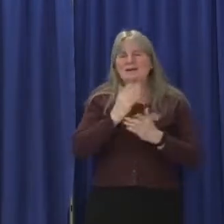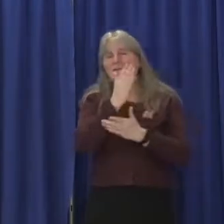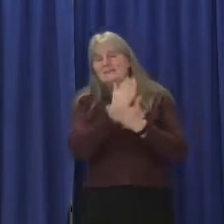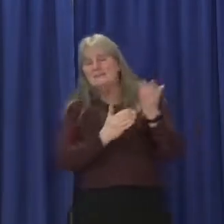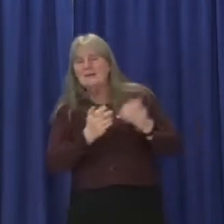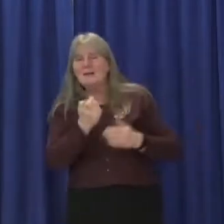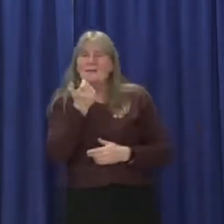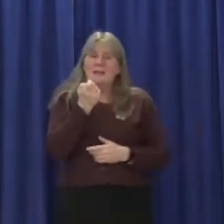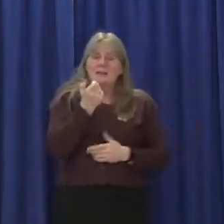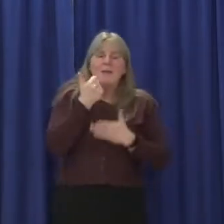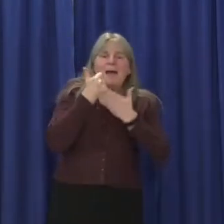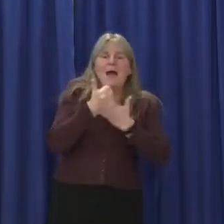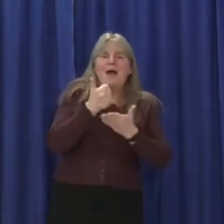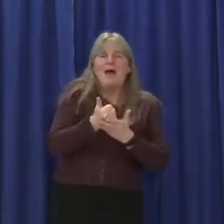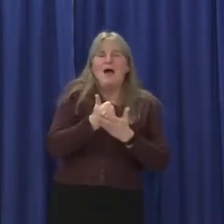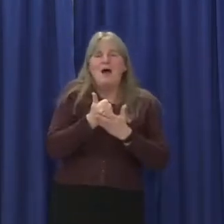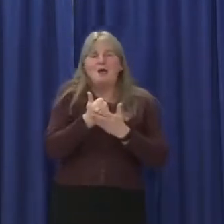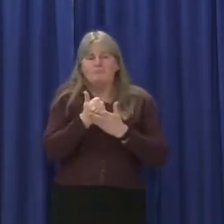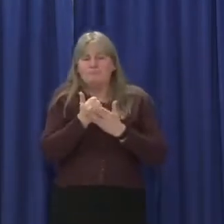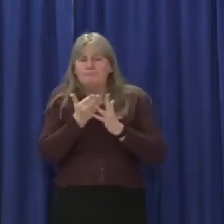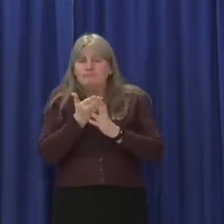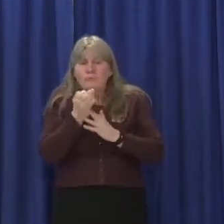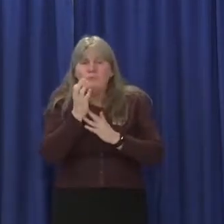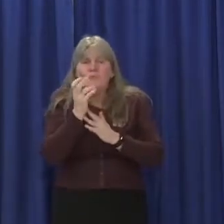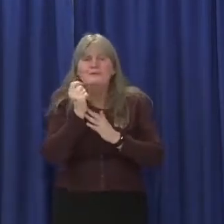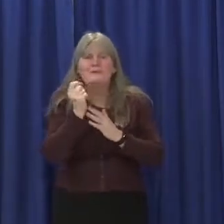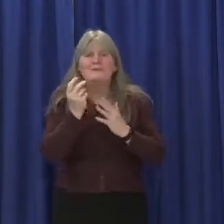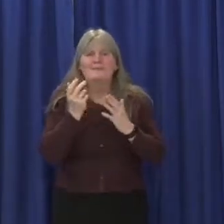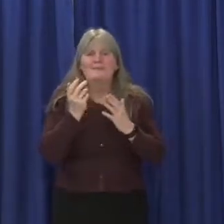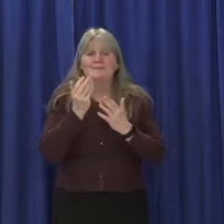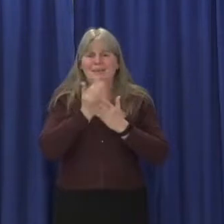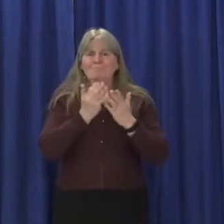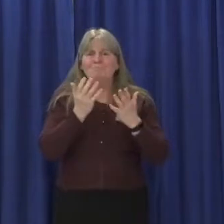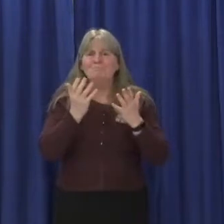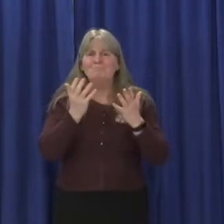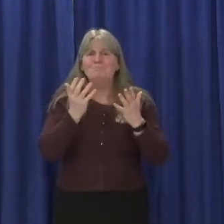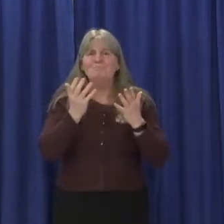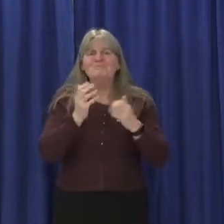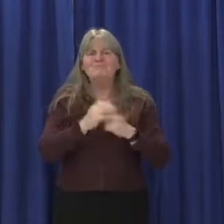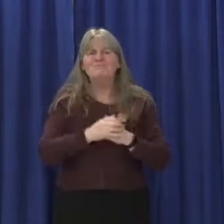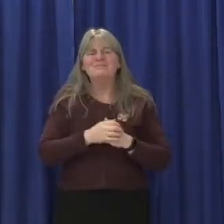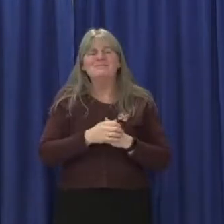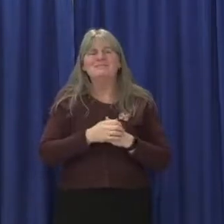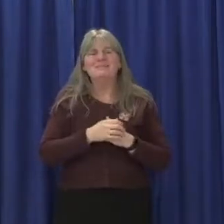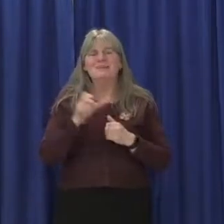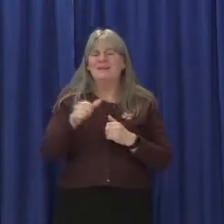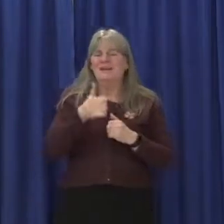people going and I'm so grateful for the amount of work and effort that's gone into those-- those pieces. Others are finding other